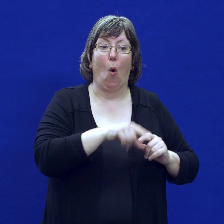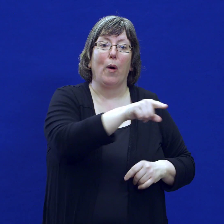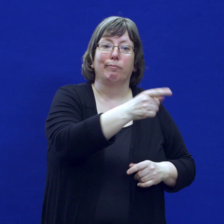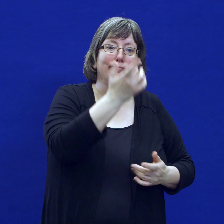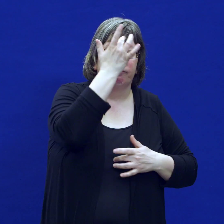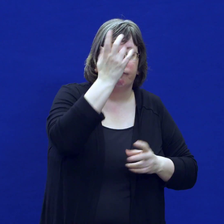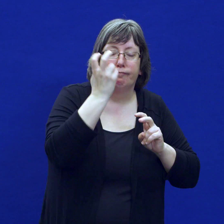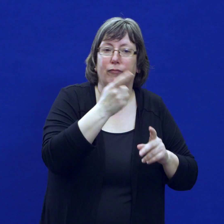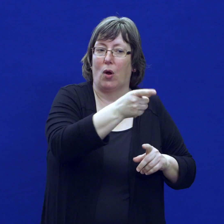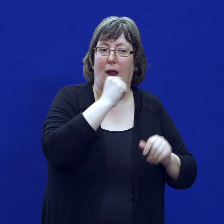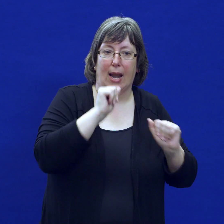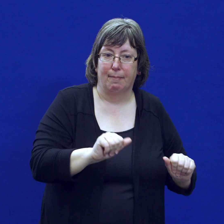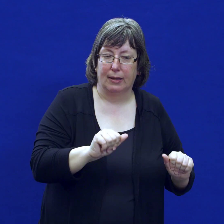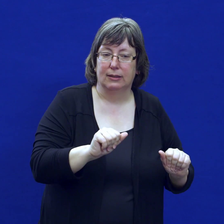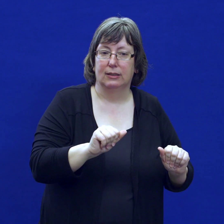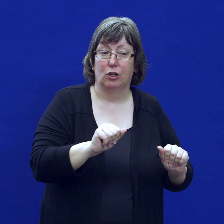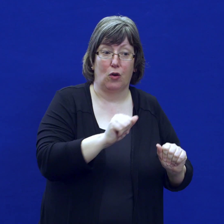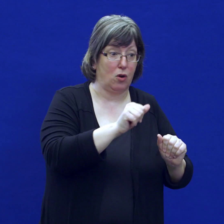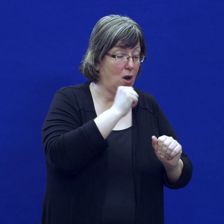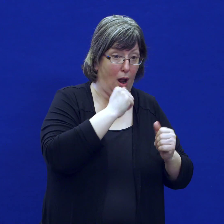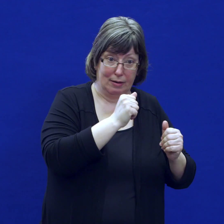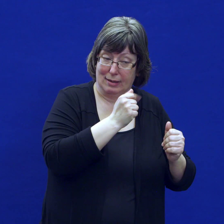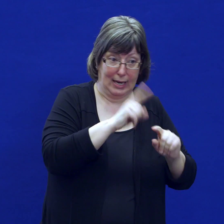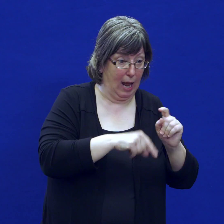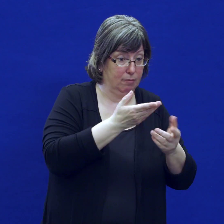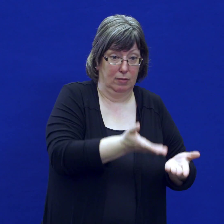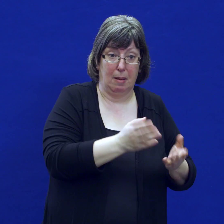or when authorized to act by the chair